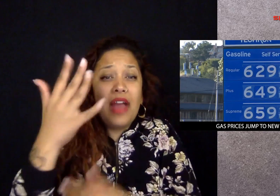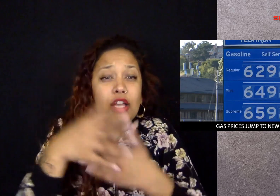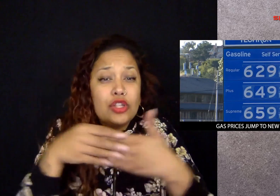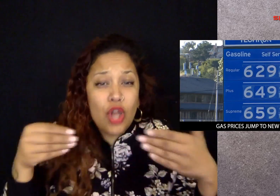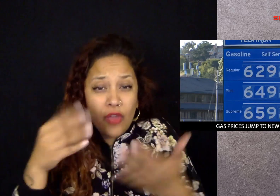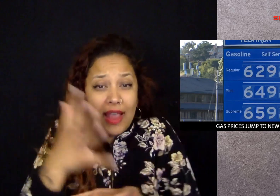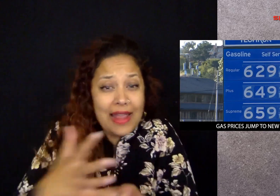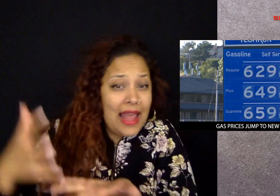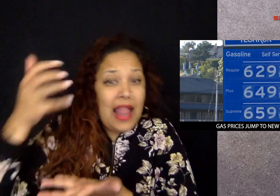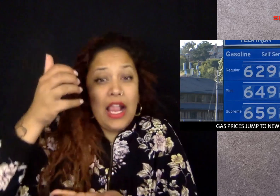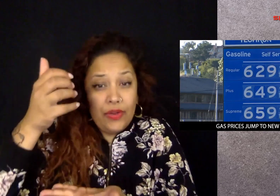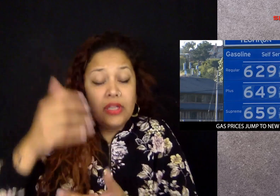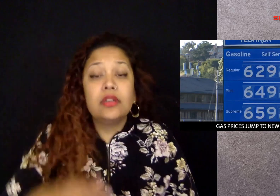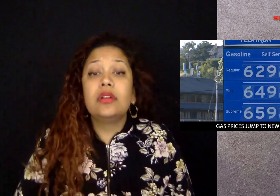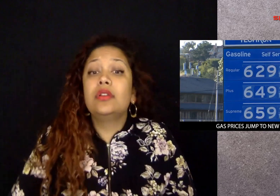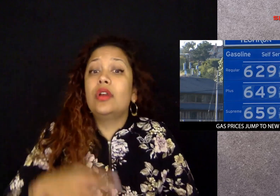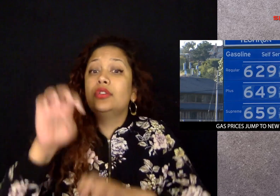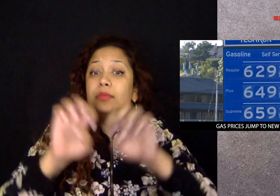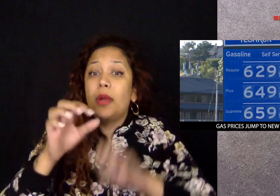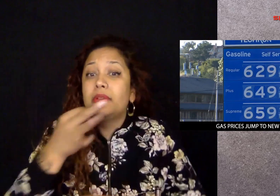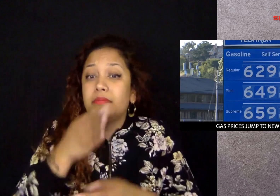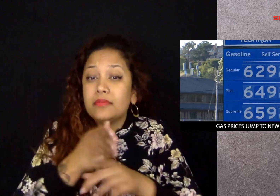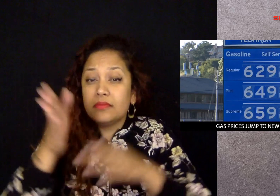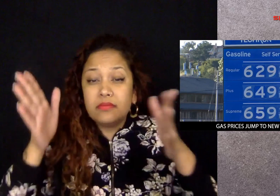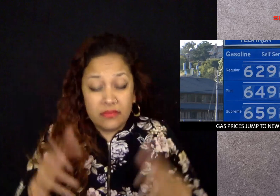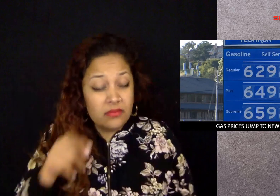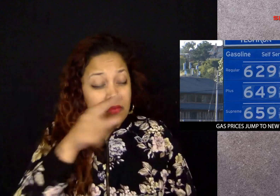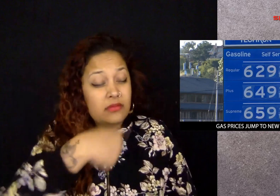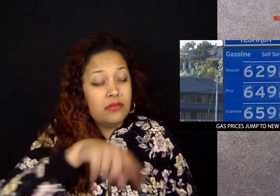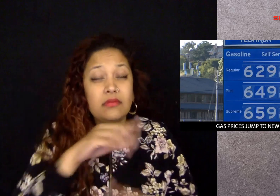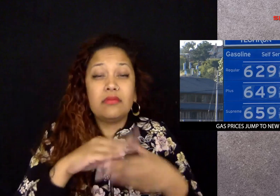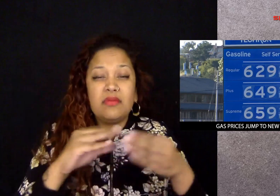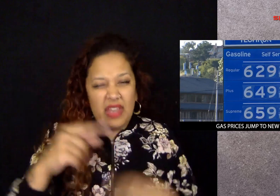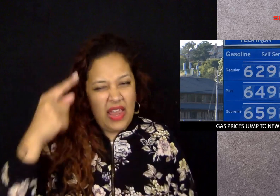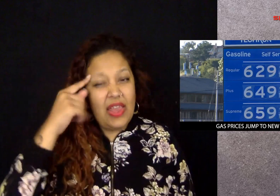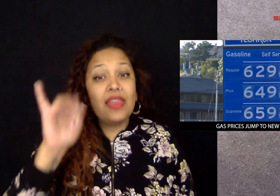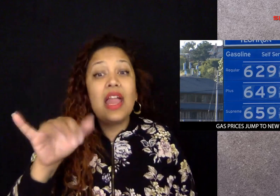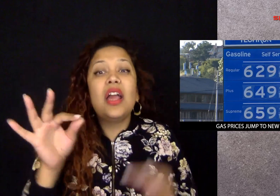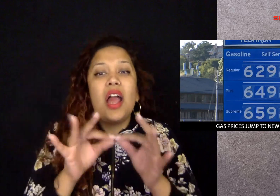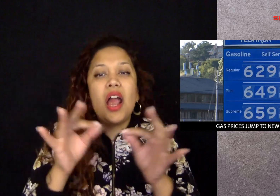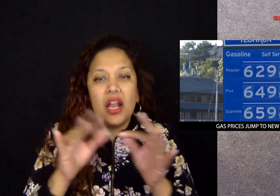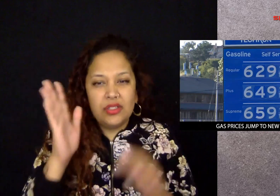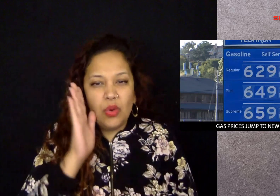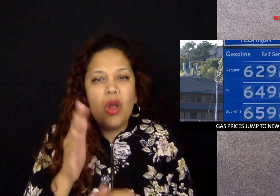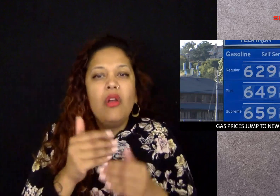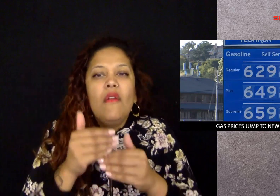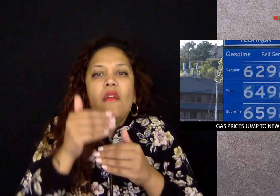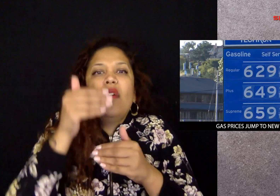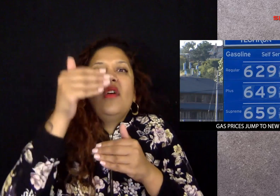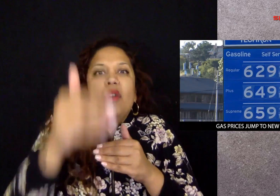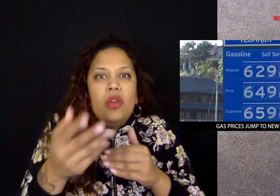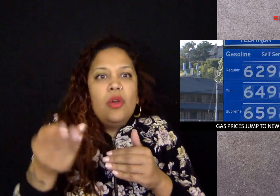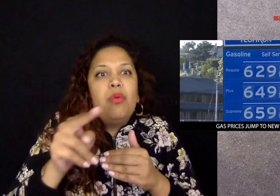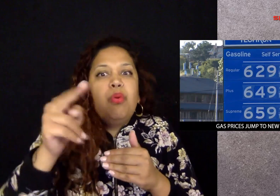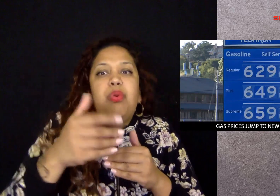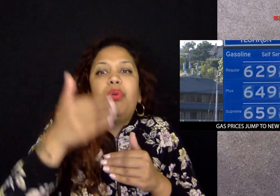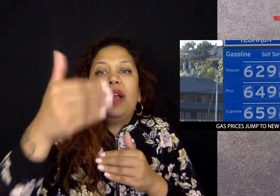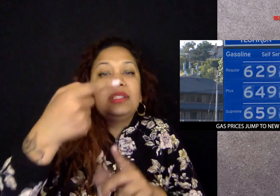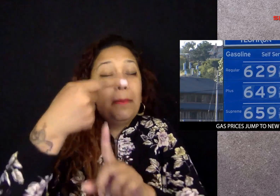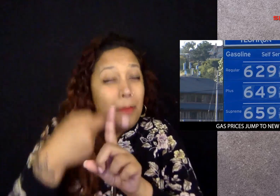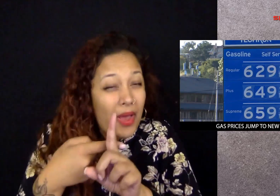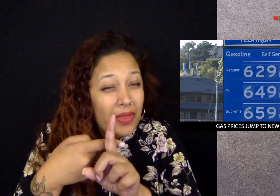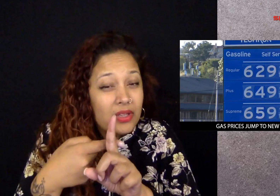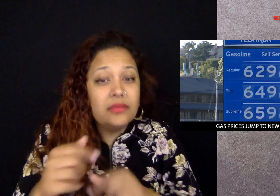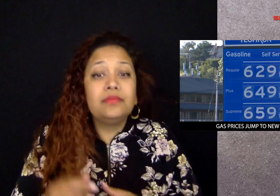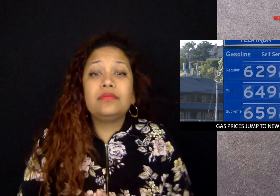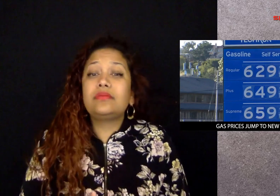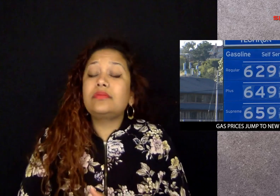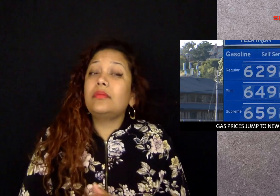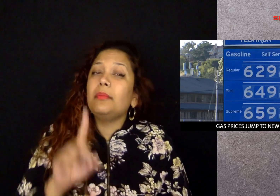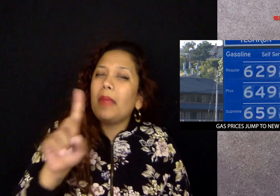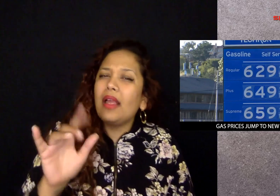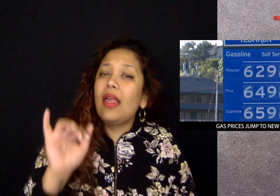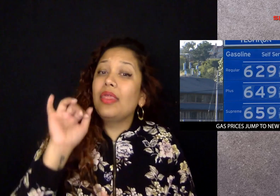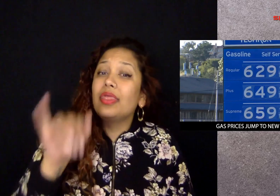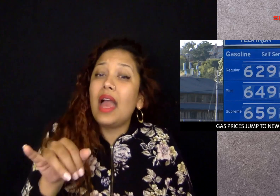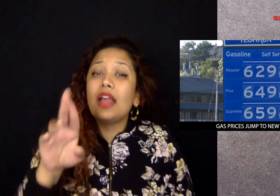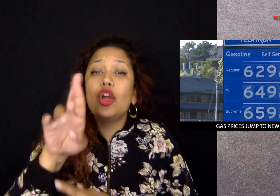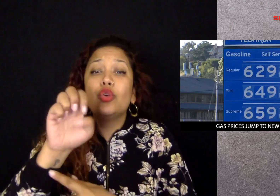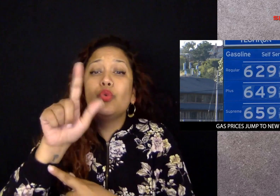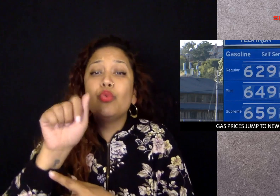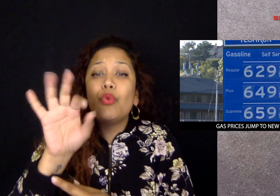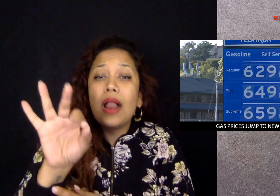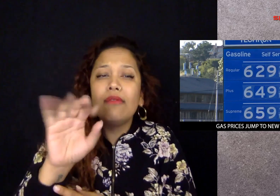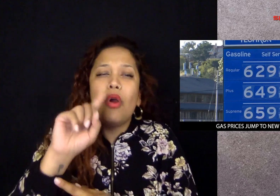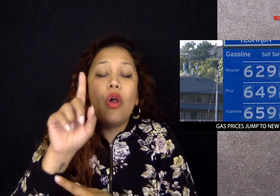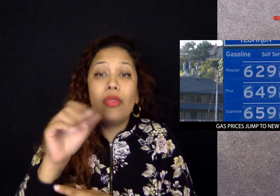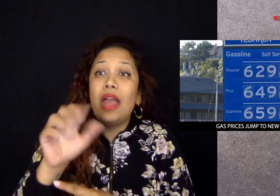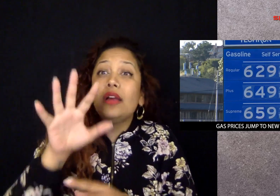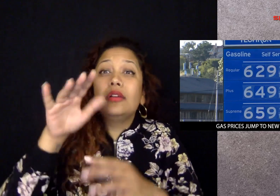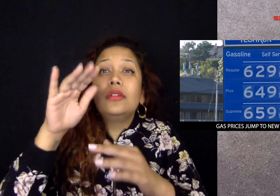paying more than five dollars a gallon experts think prices will ease over the next month